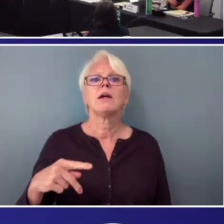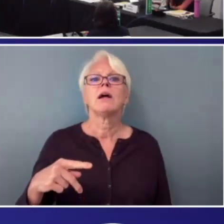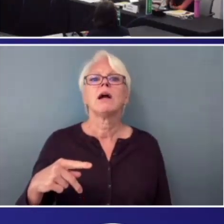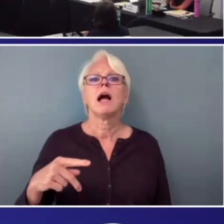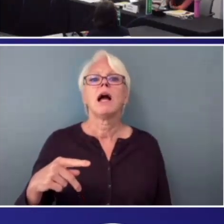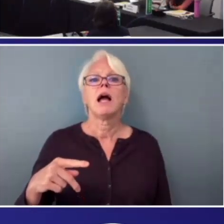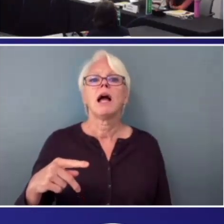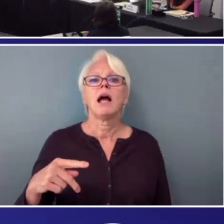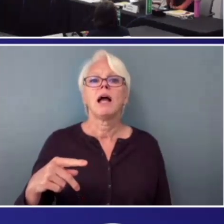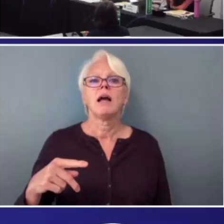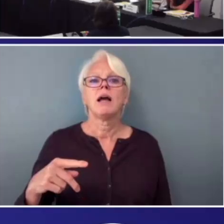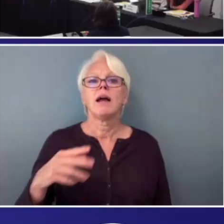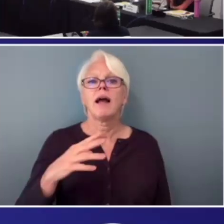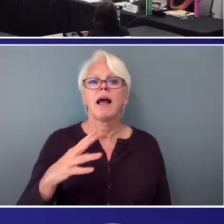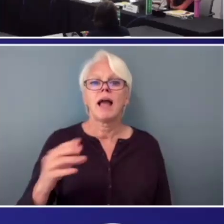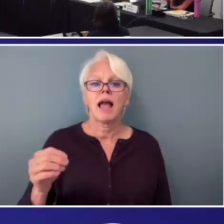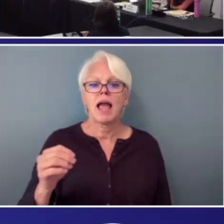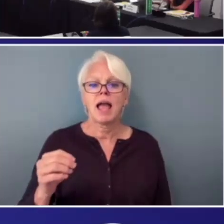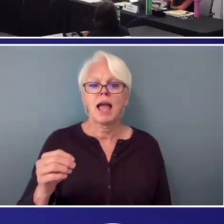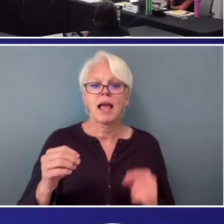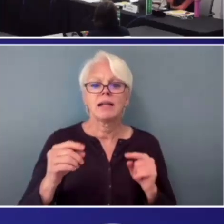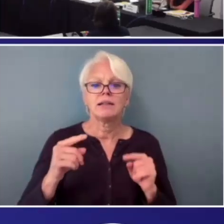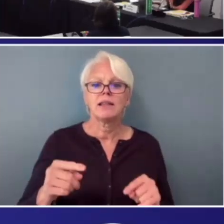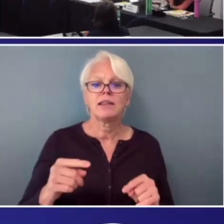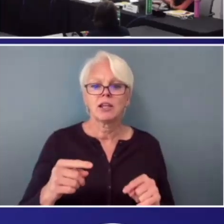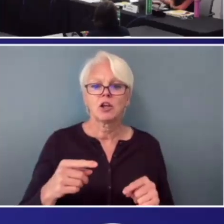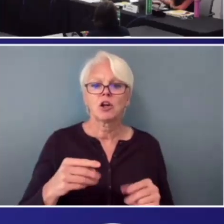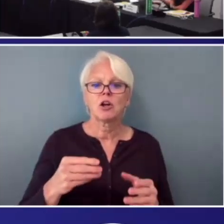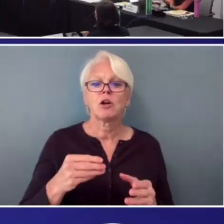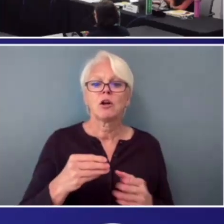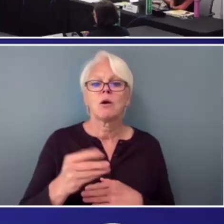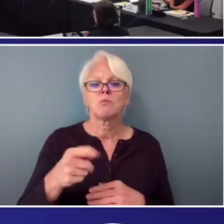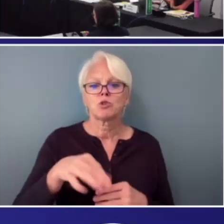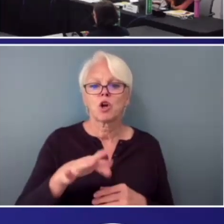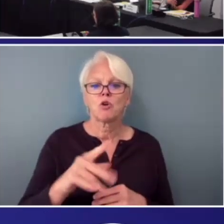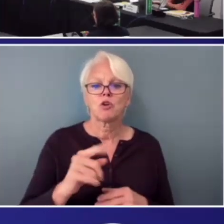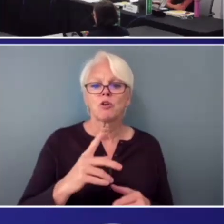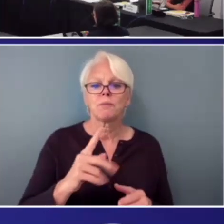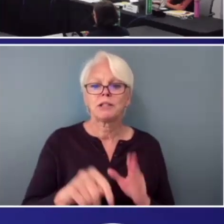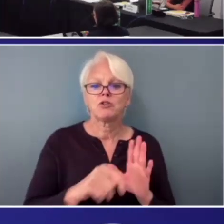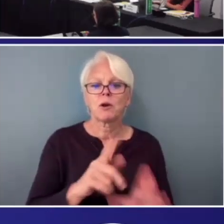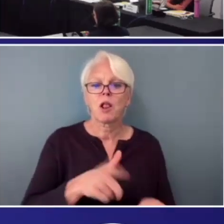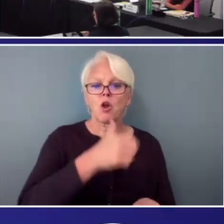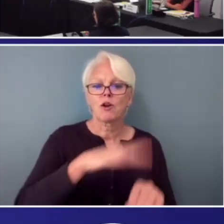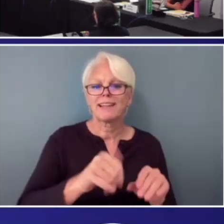their, their repayment term is longer than the ten years because of the balance of their loans. And we asked if they could,